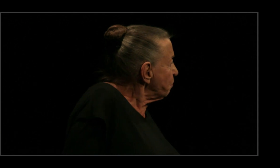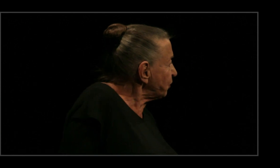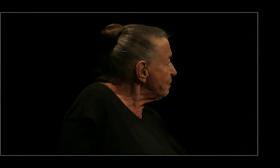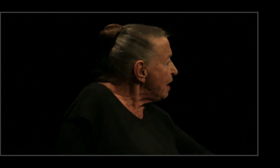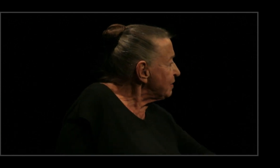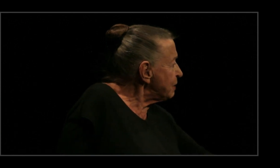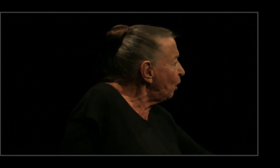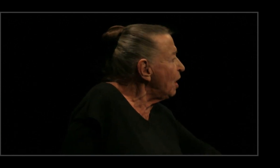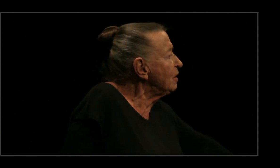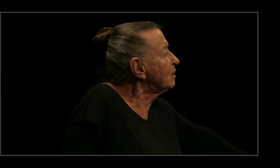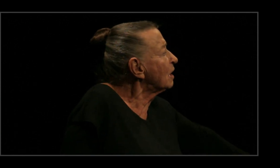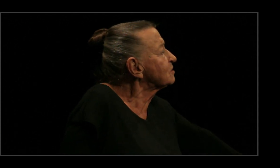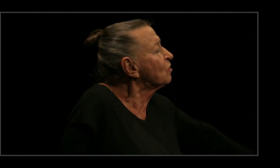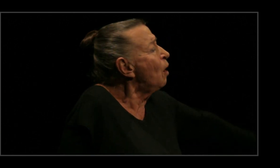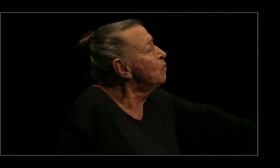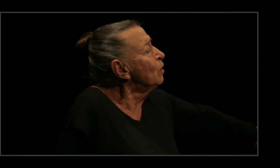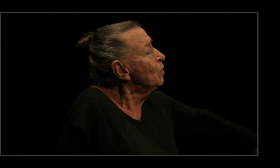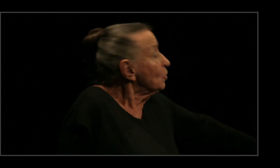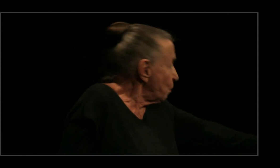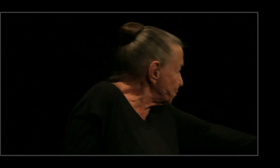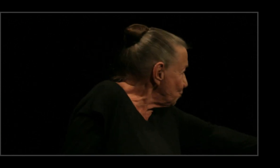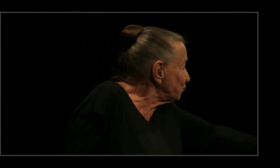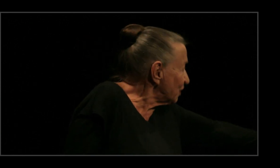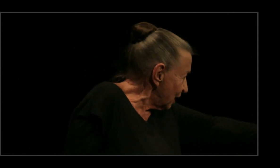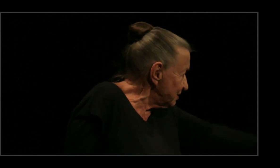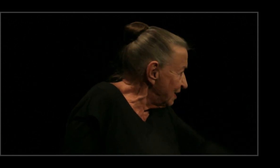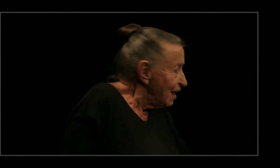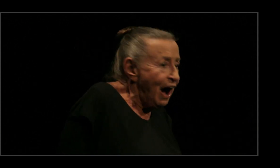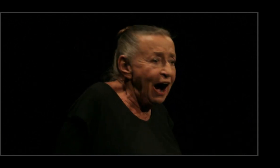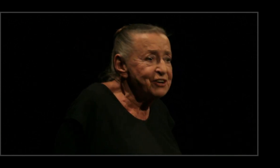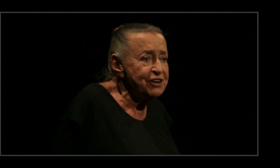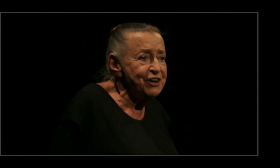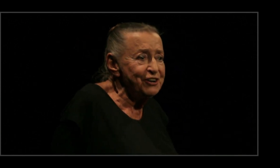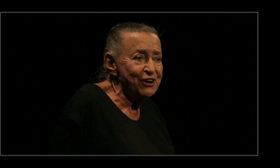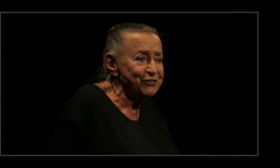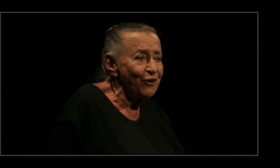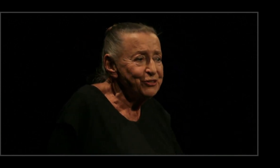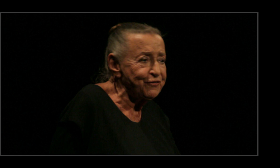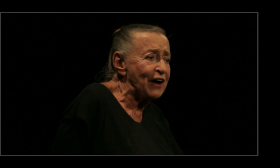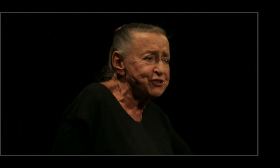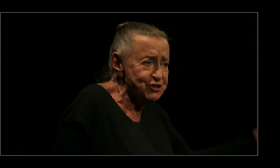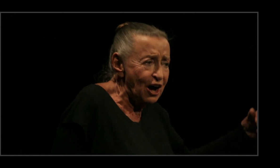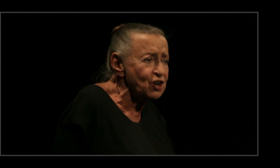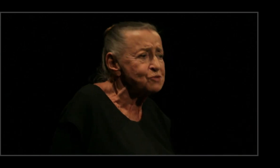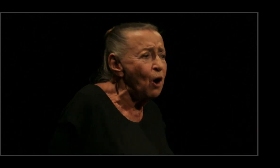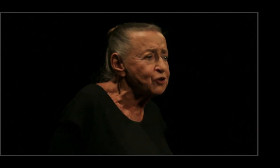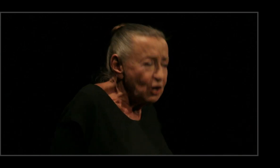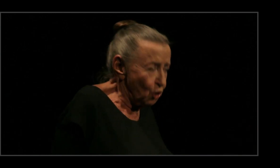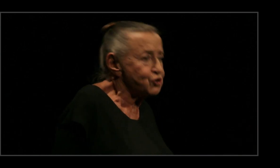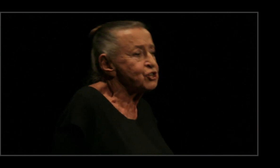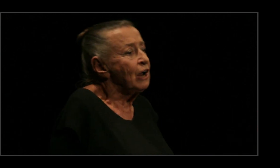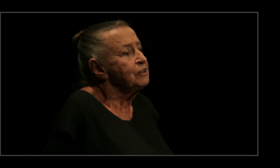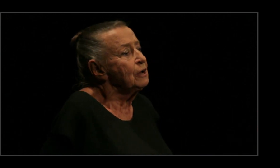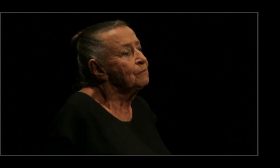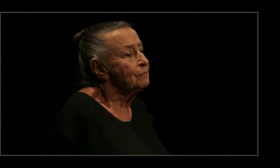then whines and yelps, the noises of the hounds, with gunshots here and there, harsh, thunderous sounds.